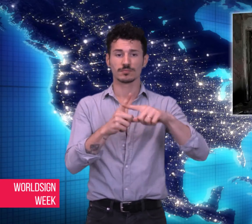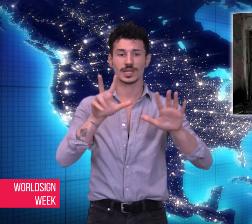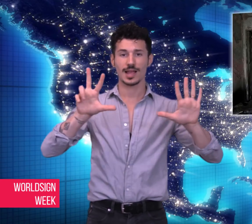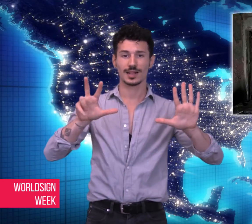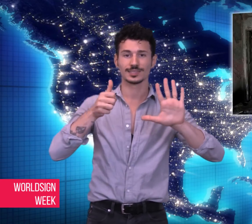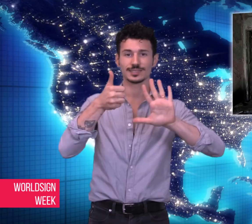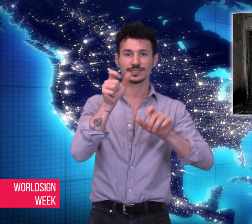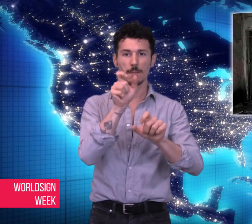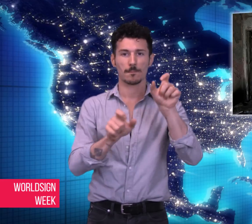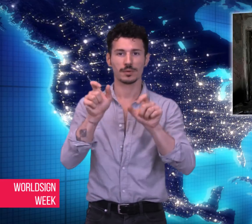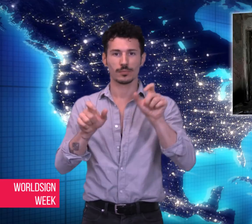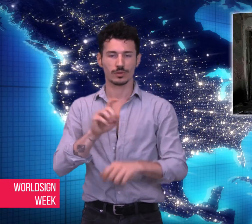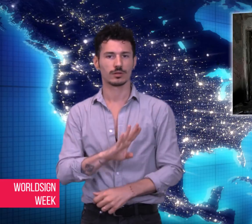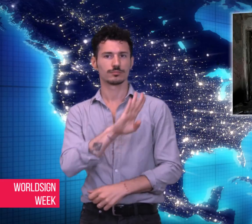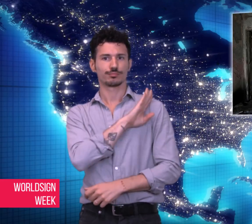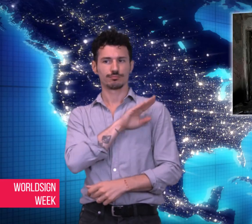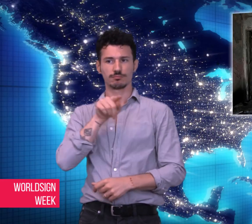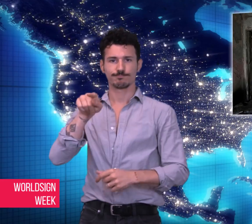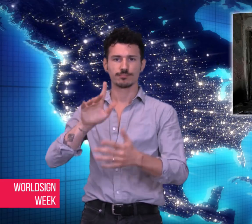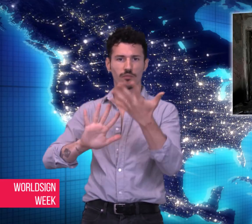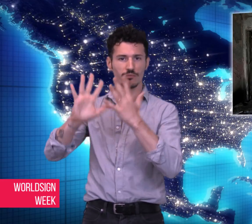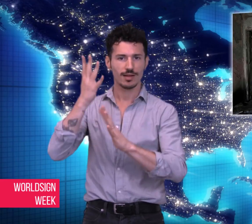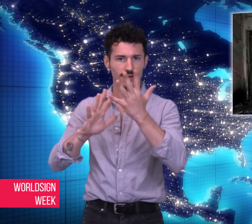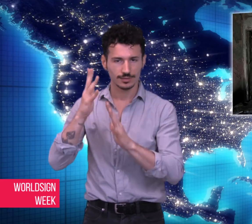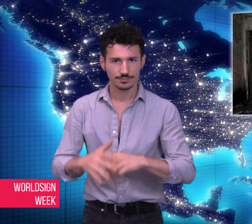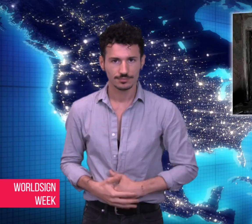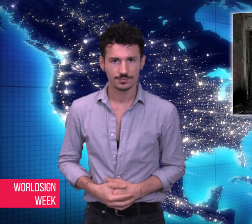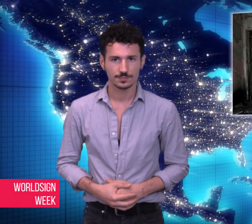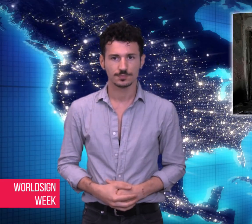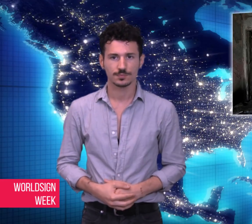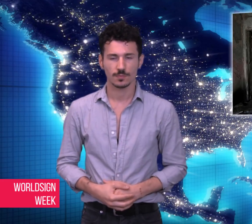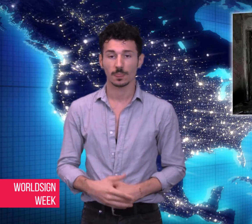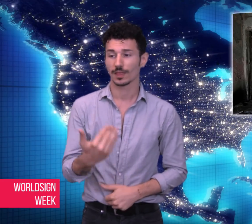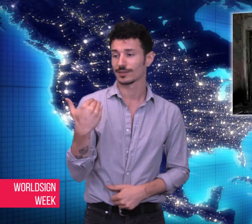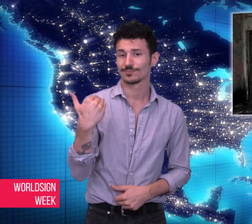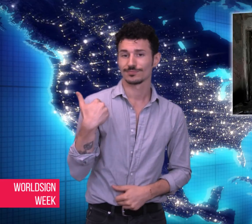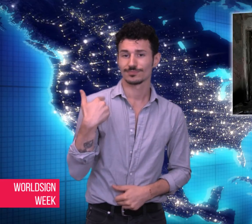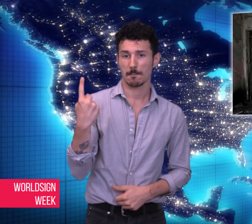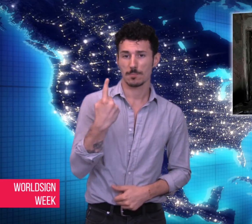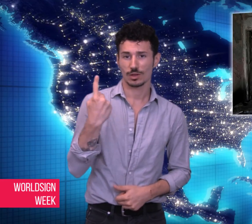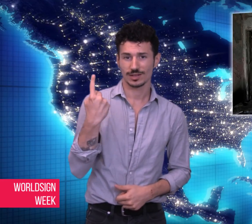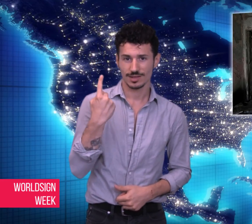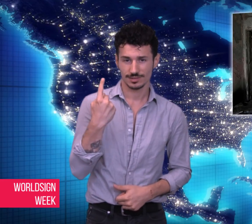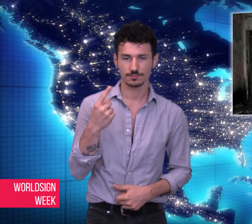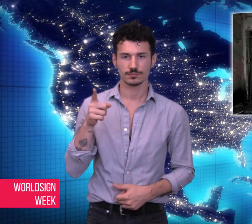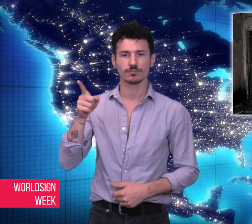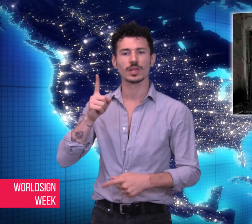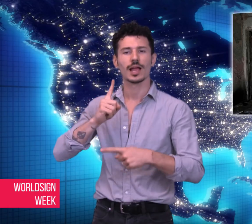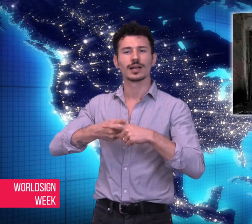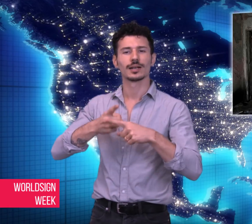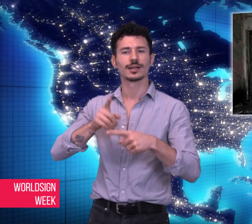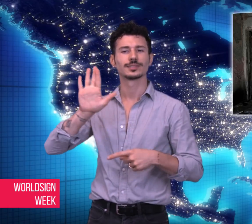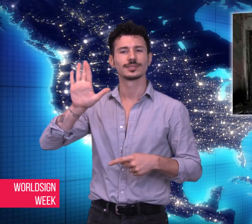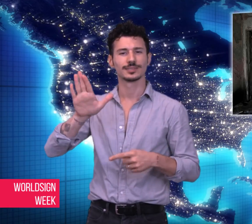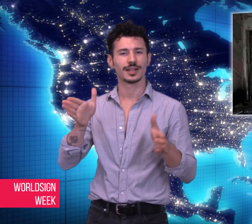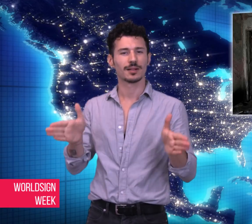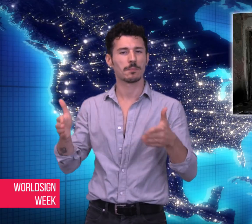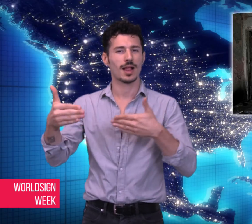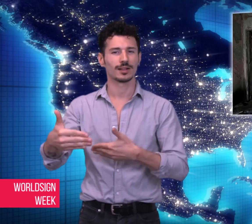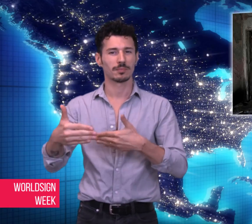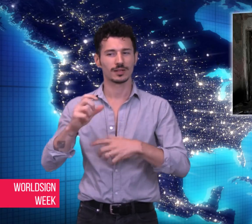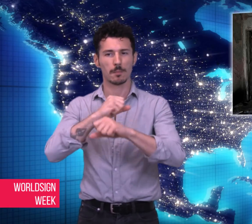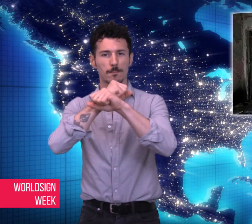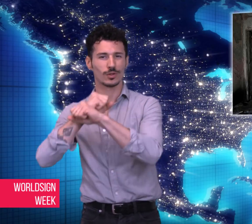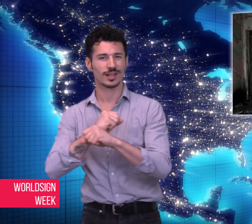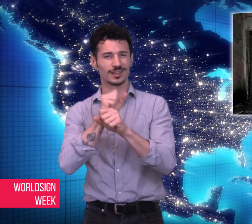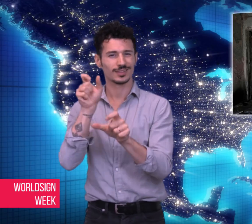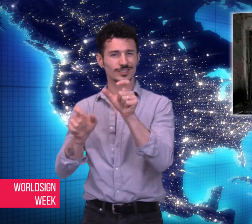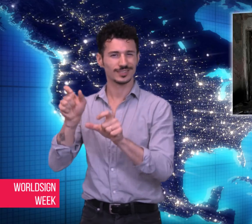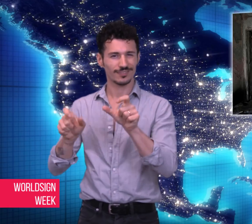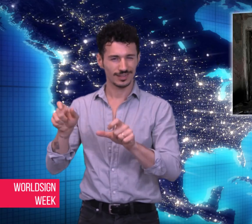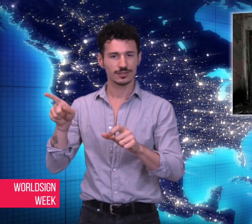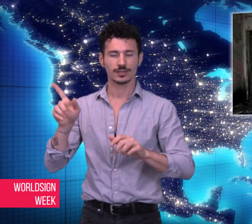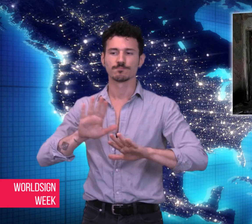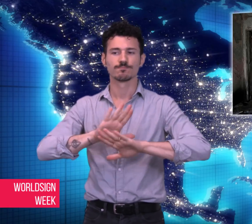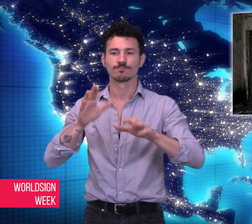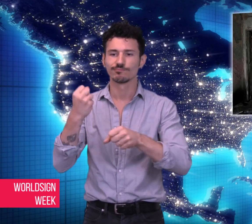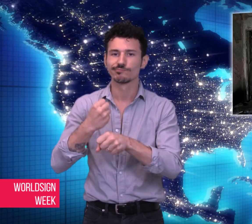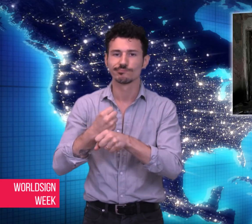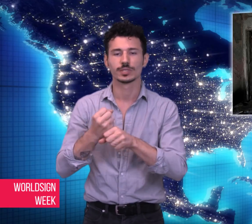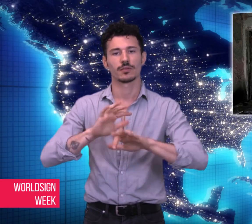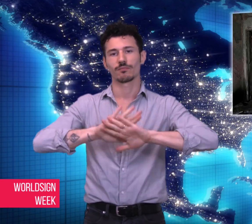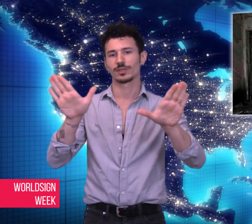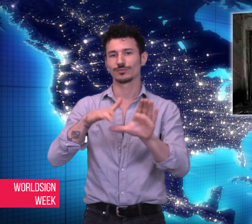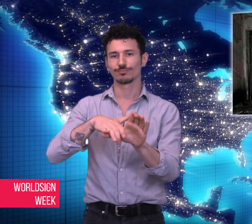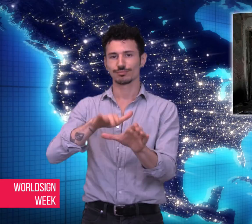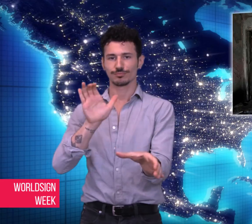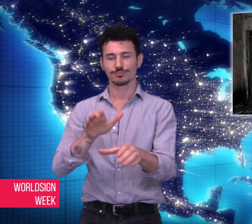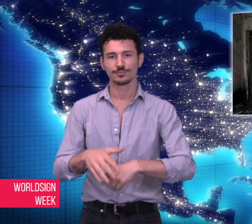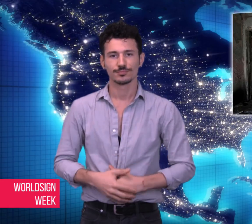protection department resigned on Monday.